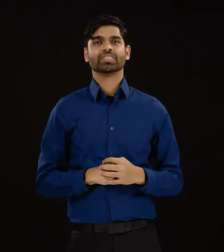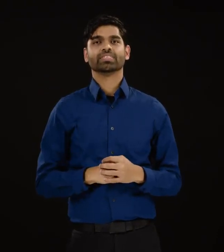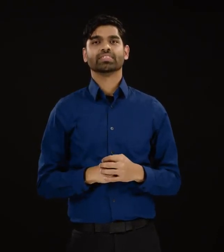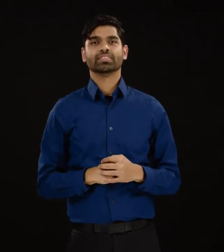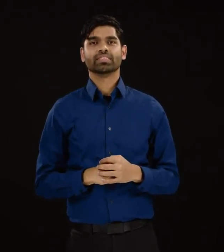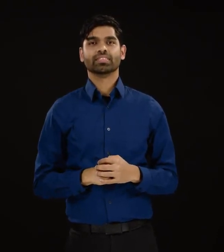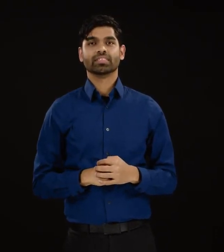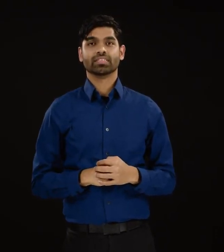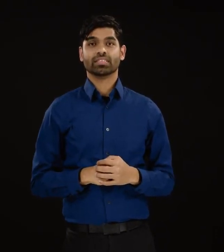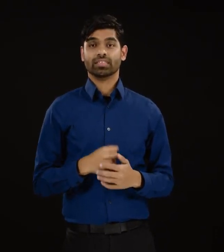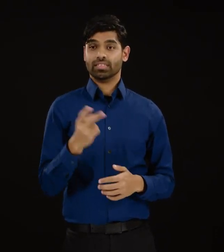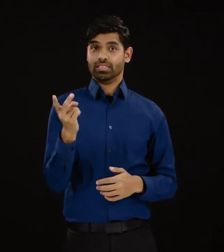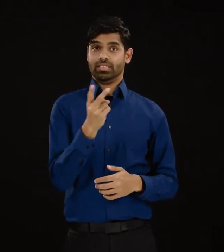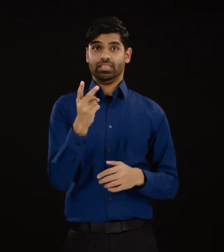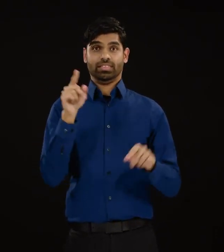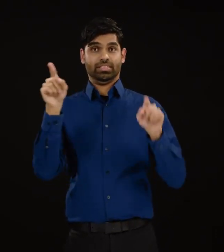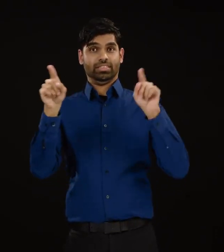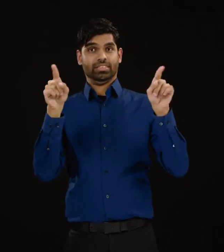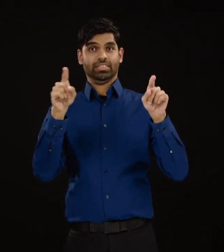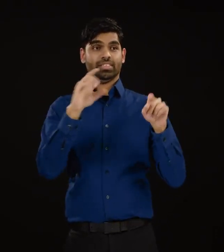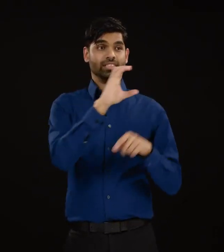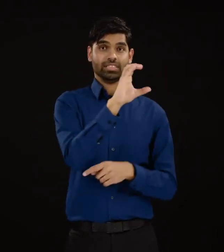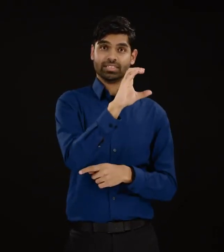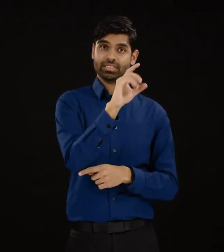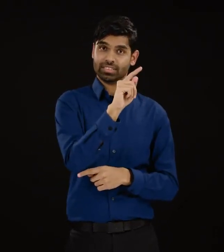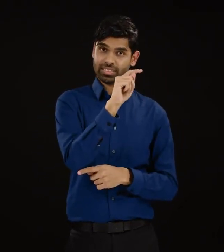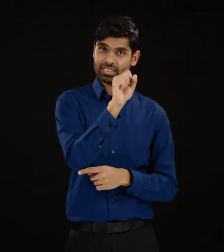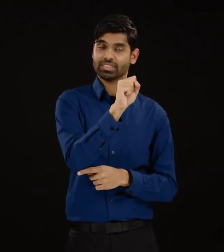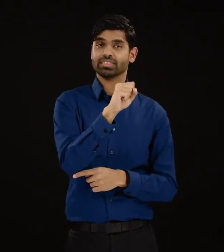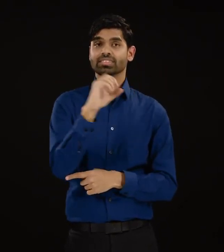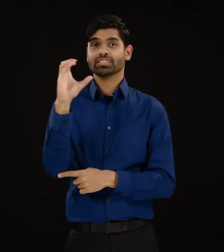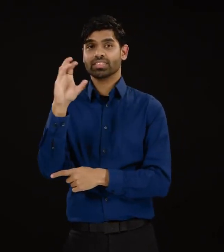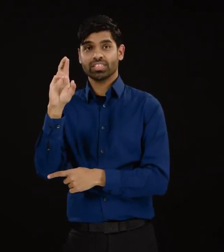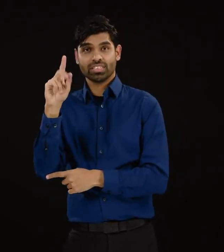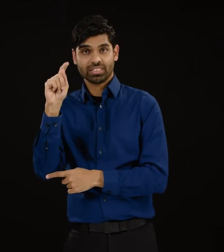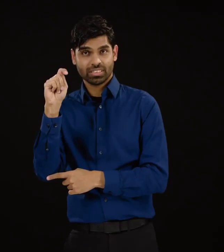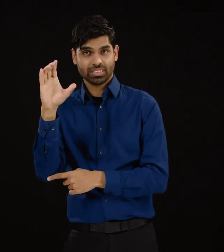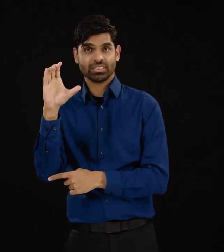Fax: 1-877-782-2924